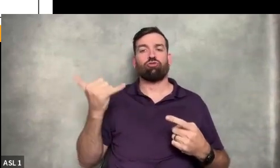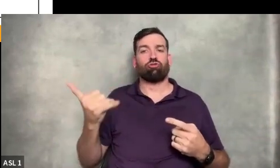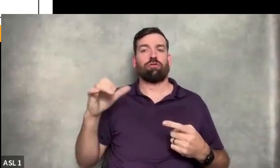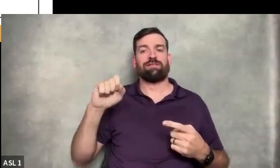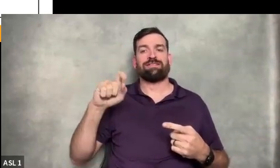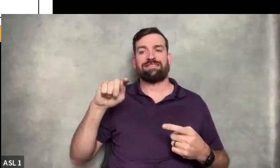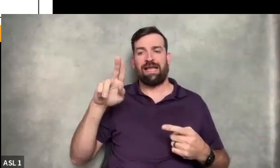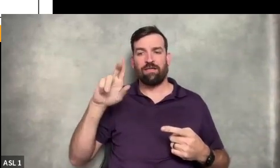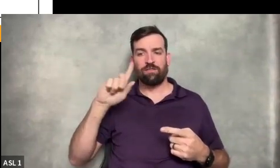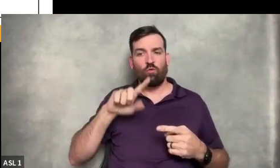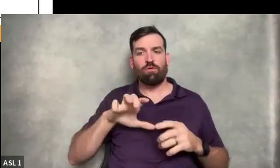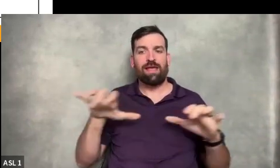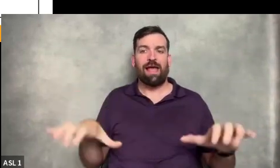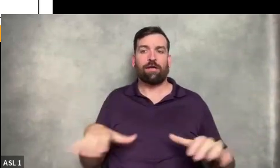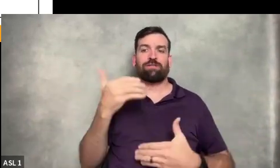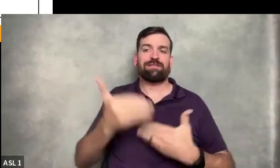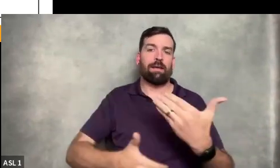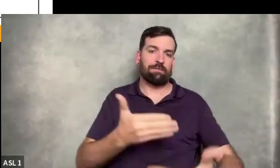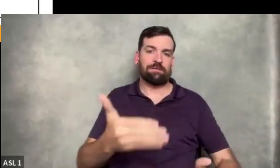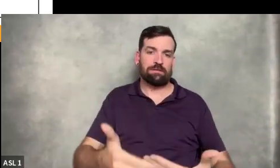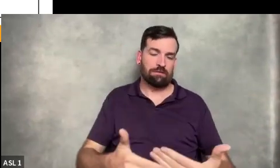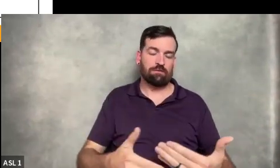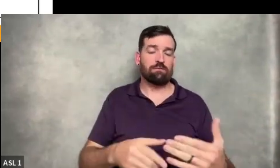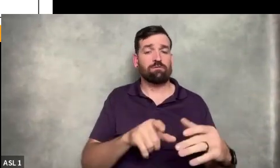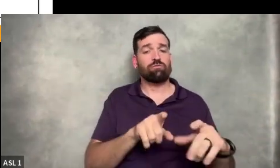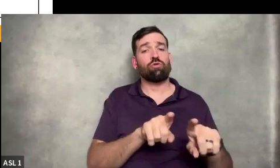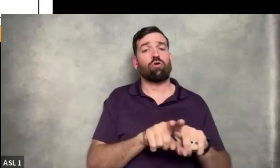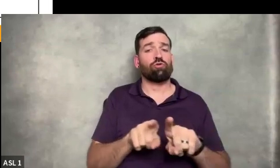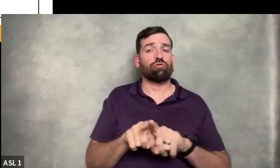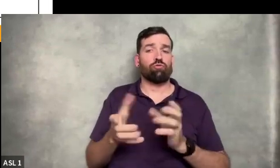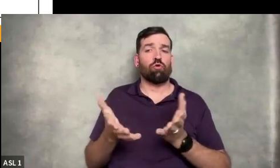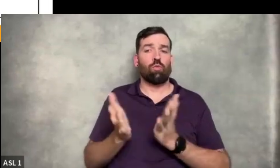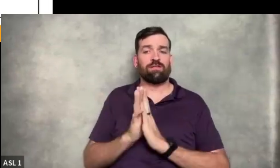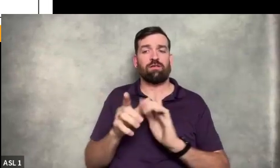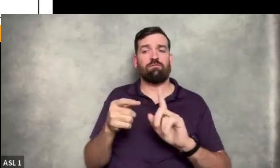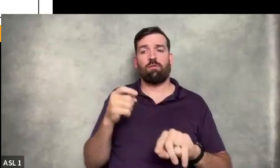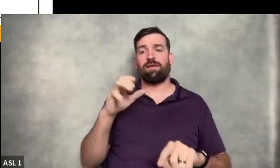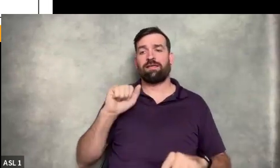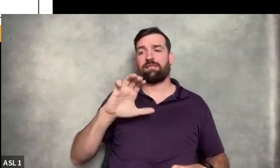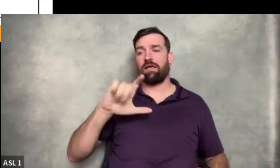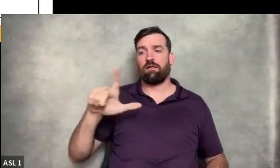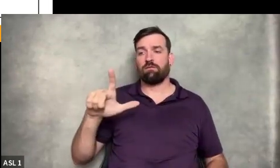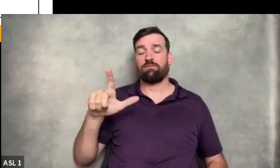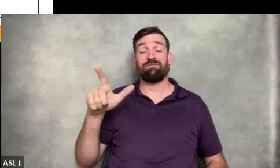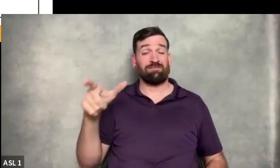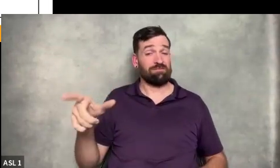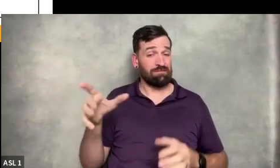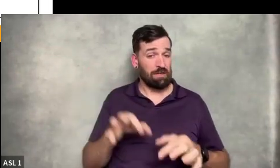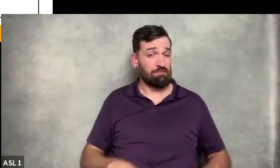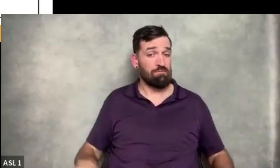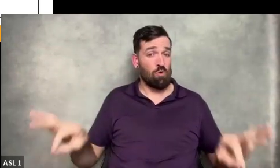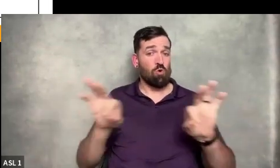as agreed to by the parties and as otherwise requested by ACL. This is important, ACL and the